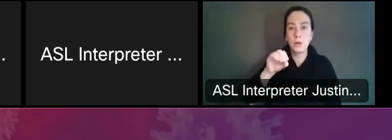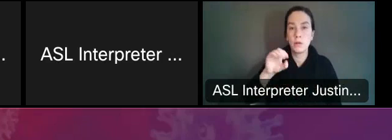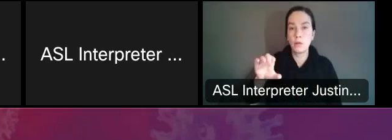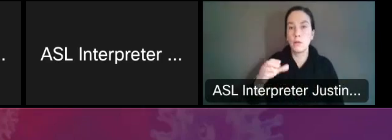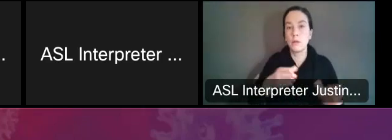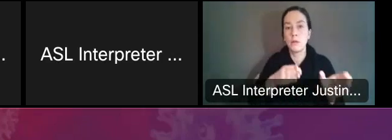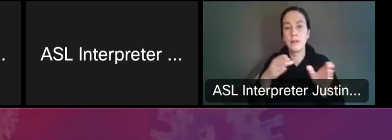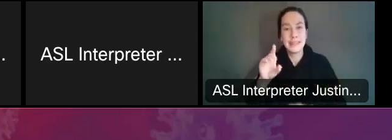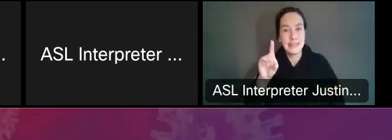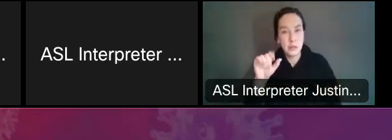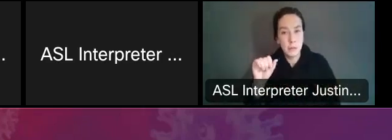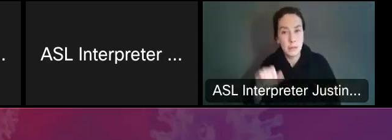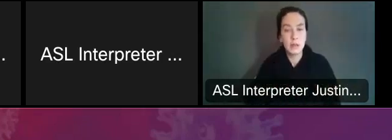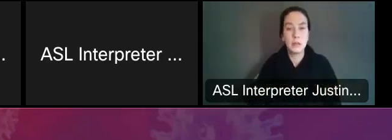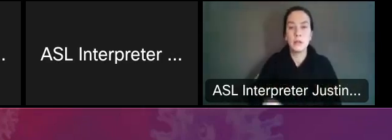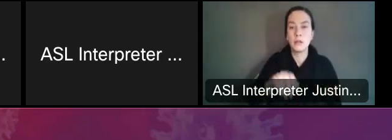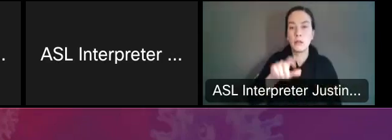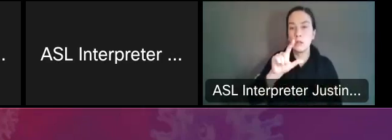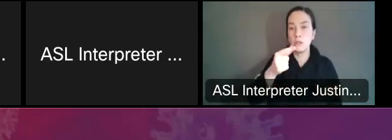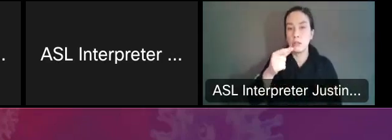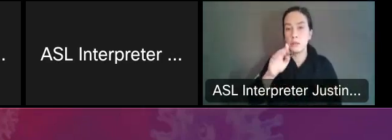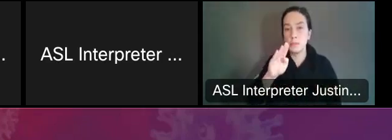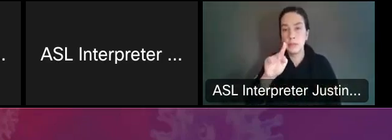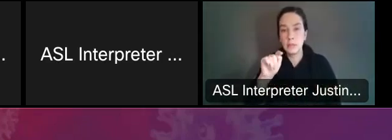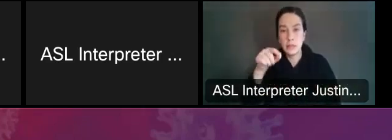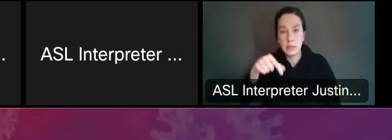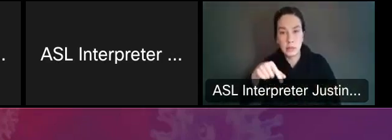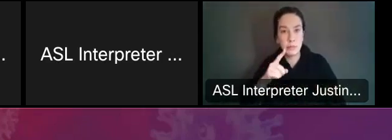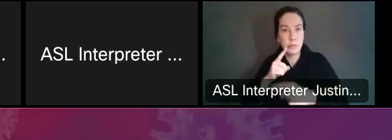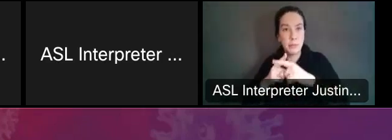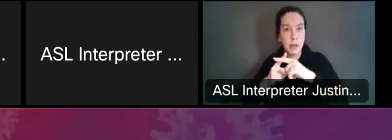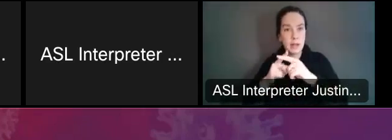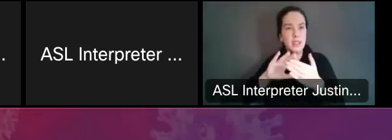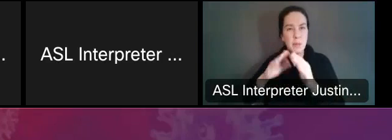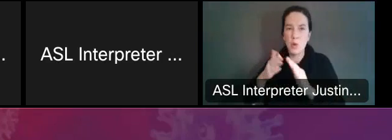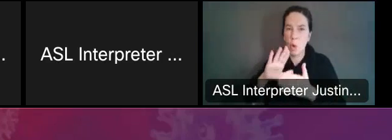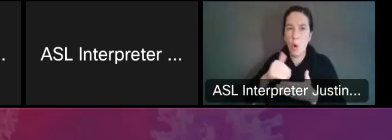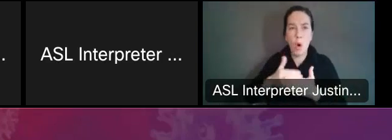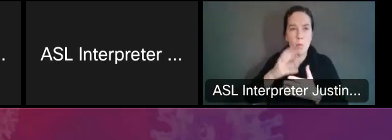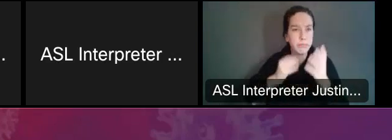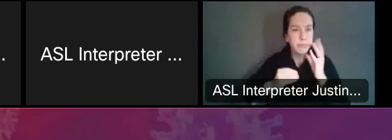some of which the state has played a role in Leading to distrust in medicine and public health.